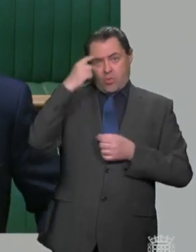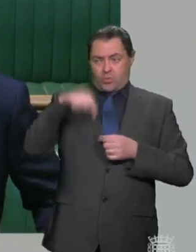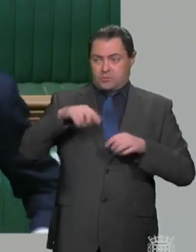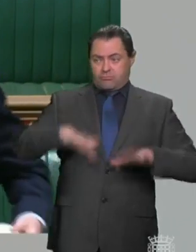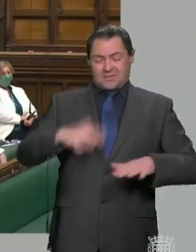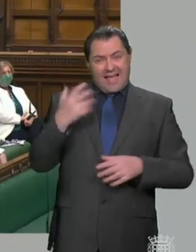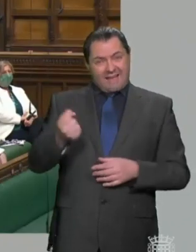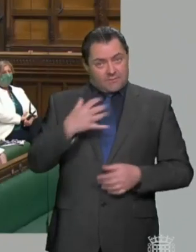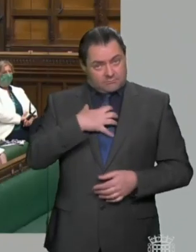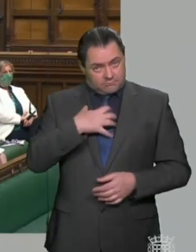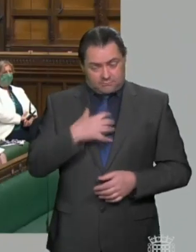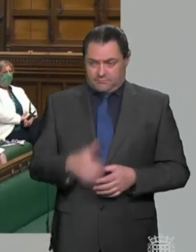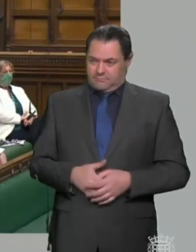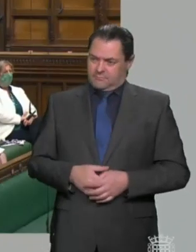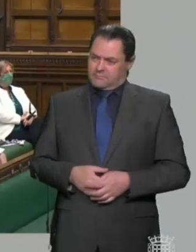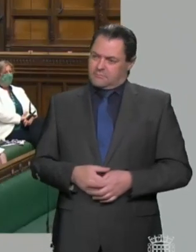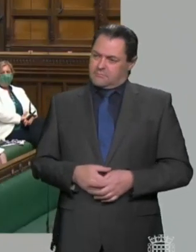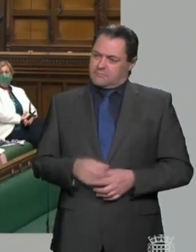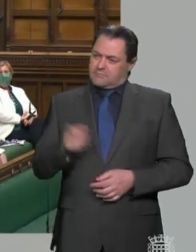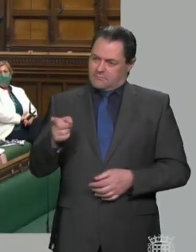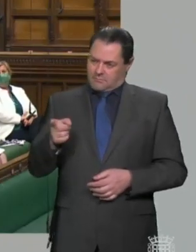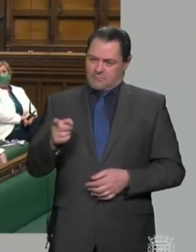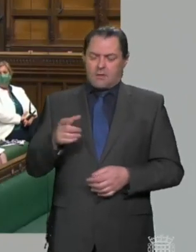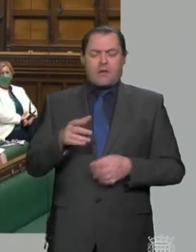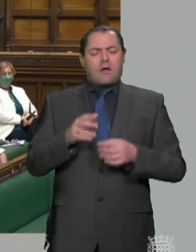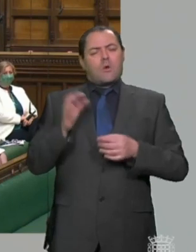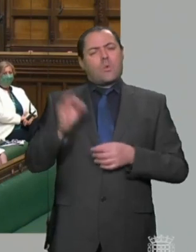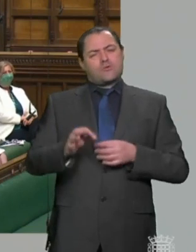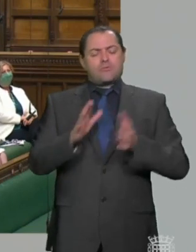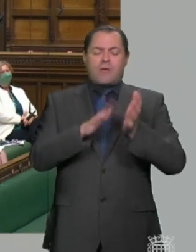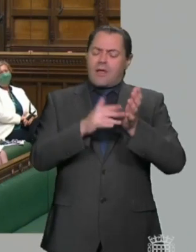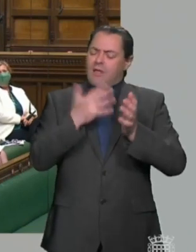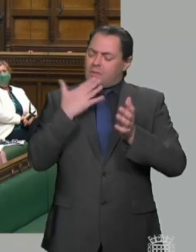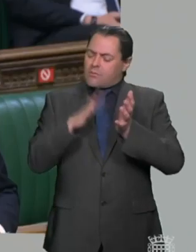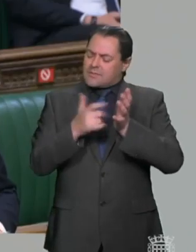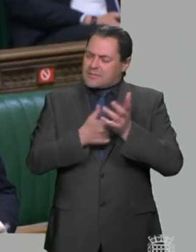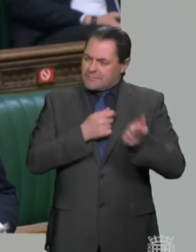Simon Baynes (Clwyd South) (Con) Will the Prime Minister join me in praising